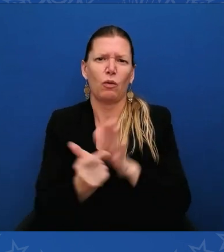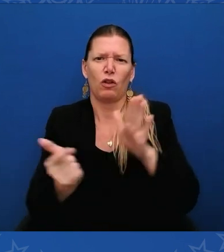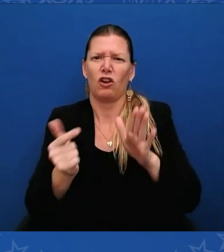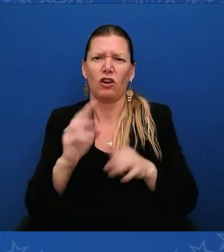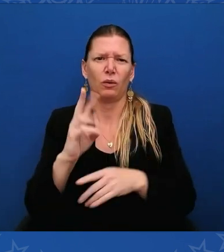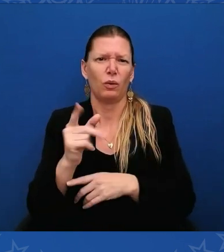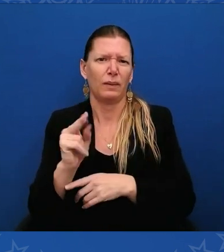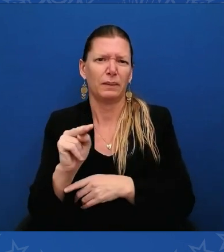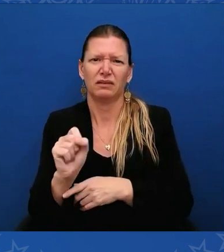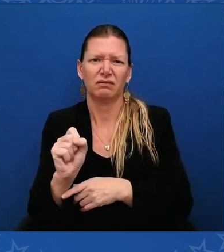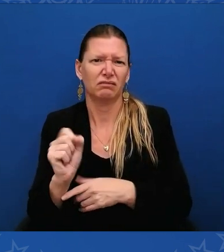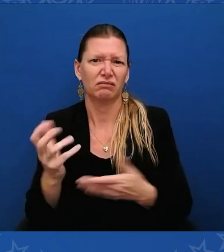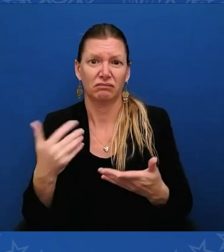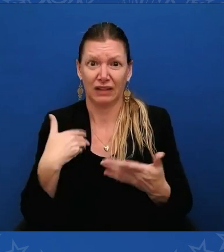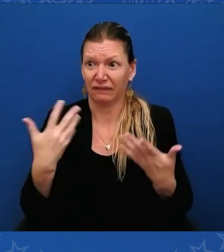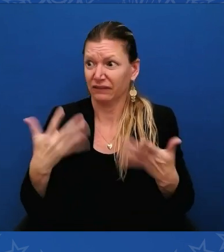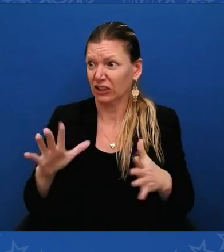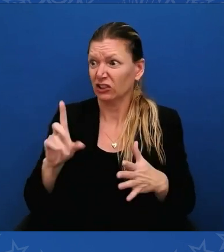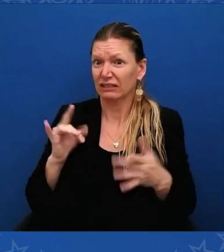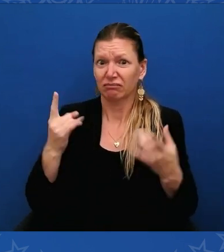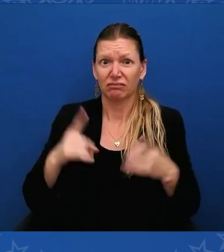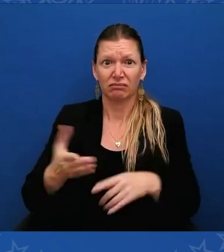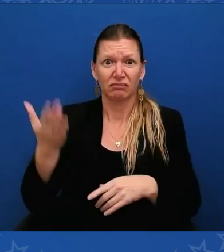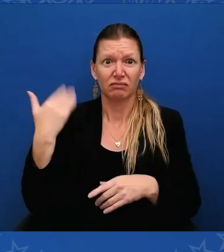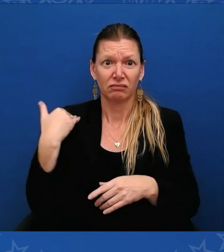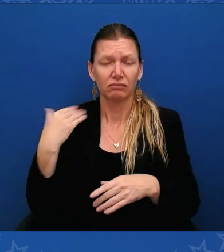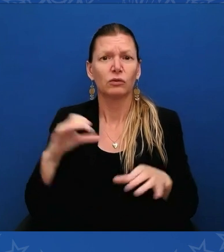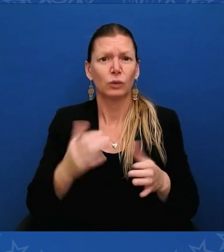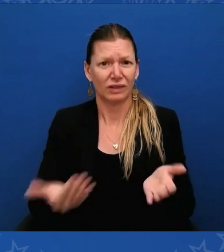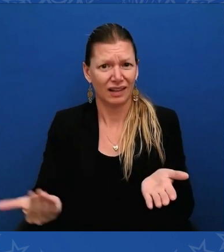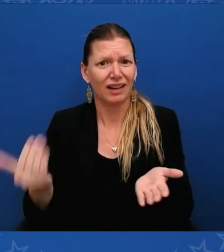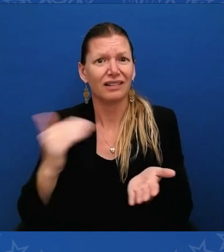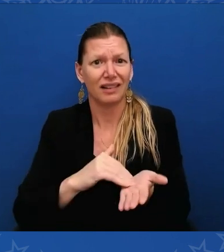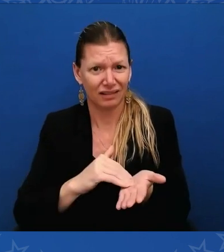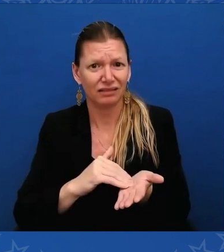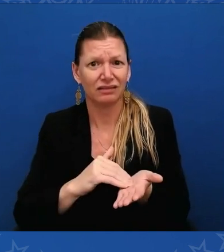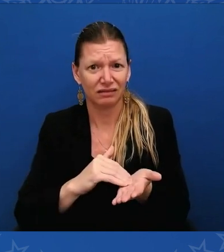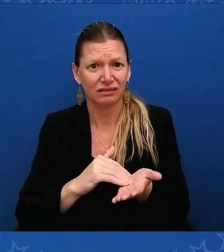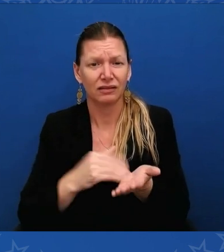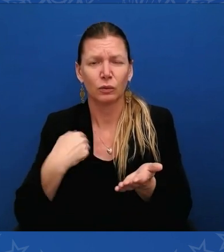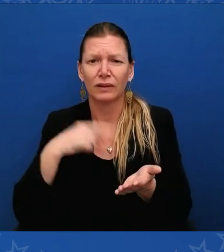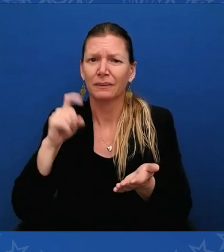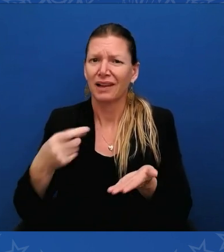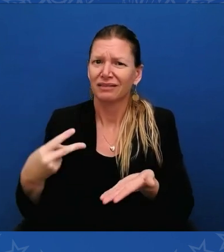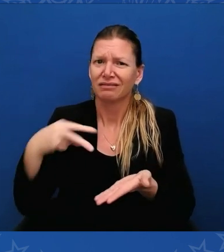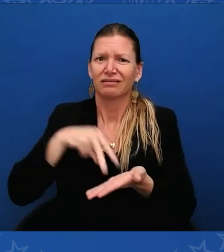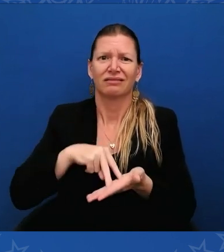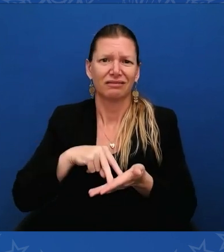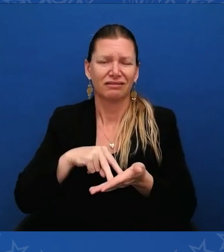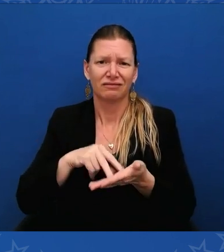If you want to stand against violence in America, let's start by denouncing the violence of January the 6th.